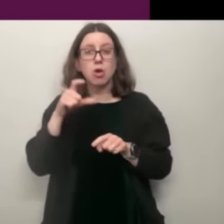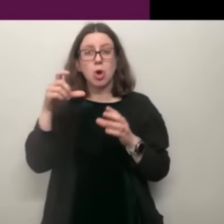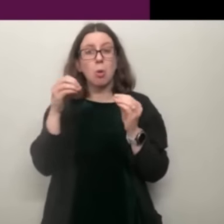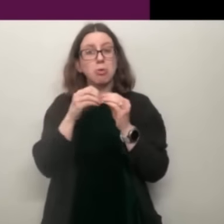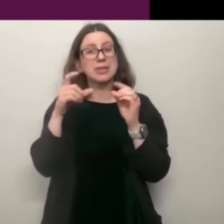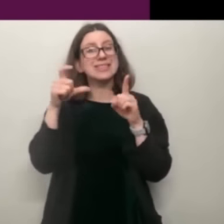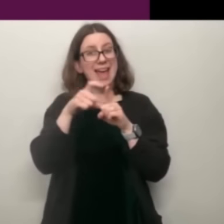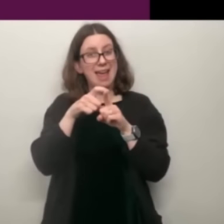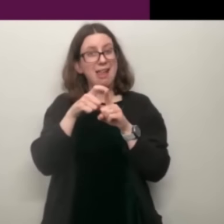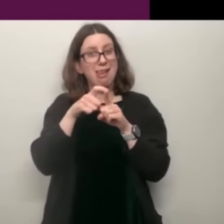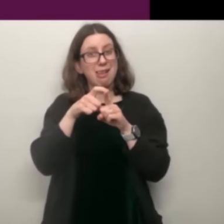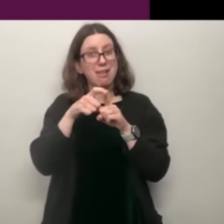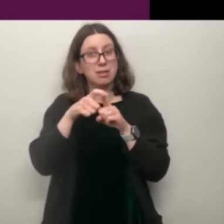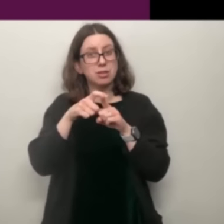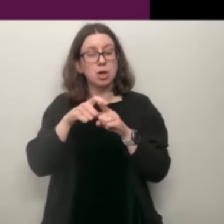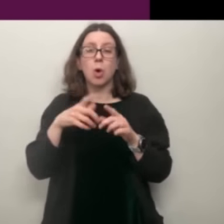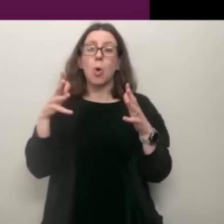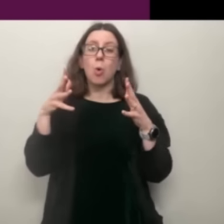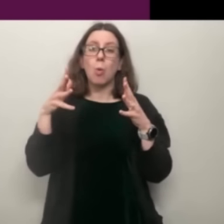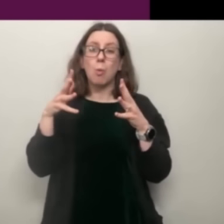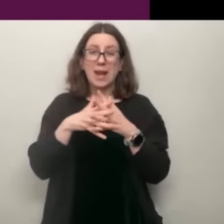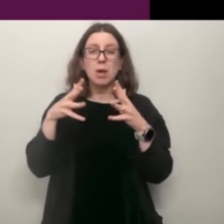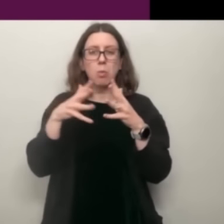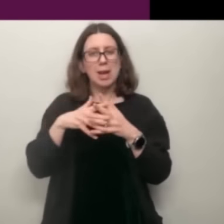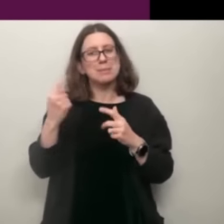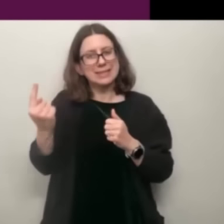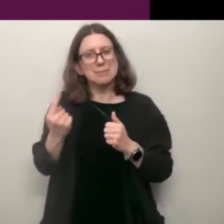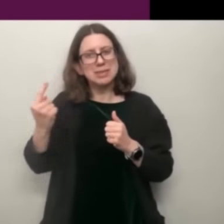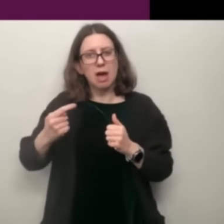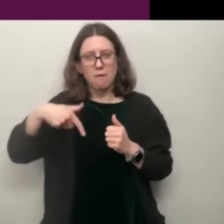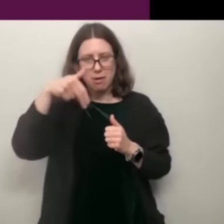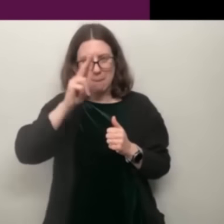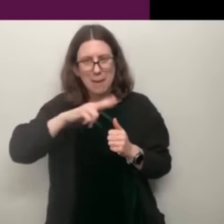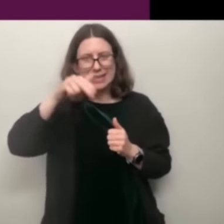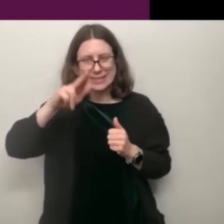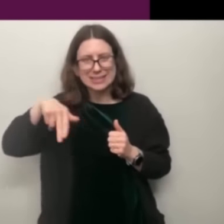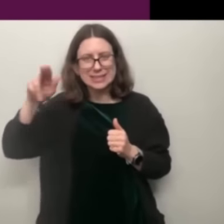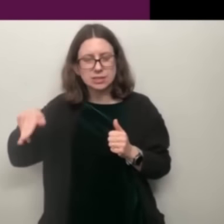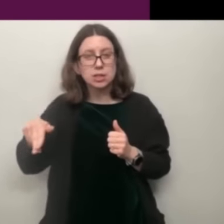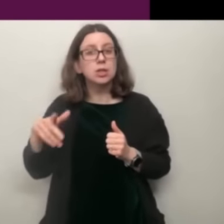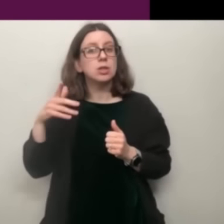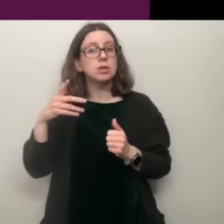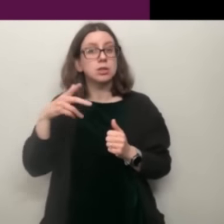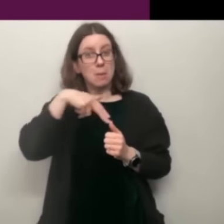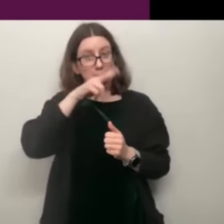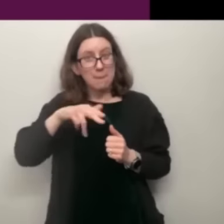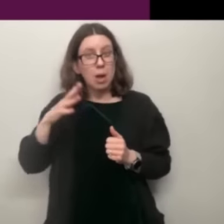We'll see another of his paintings in a second. Now this painting was made in 1777, just at the time